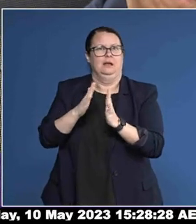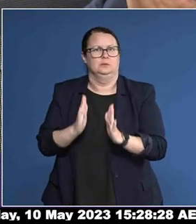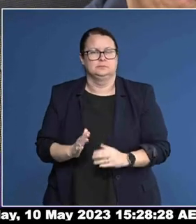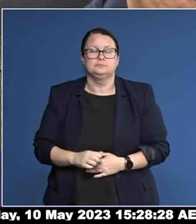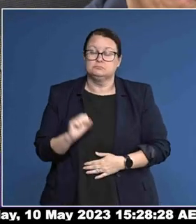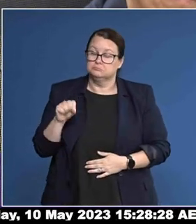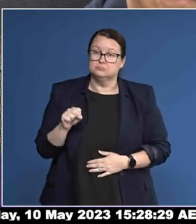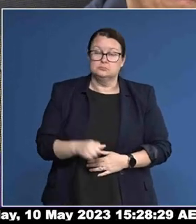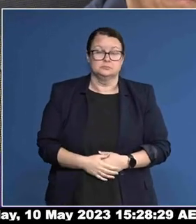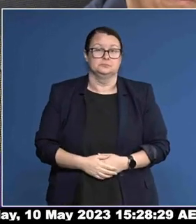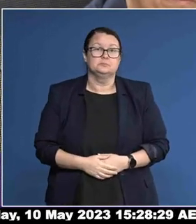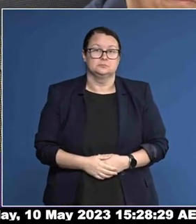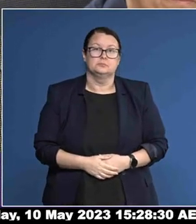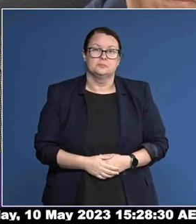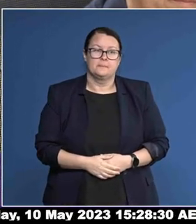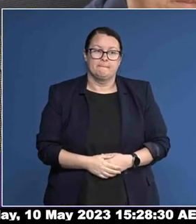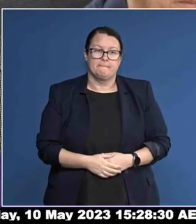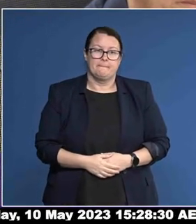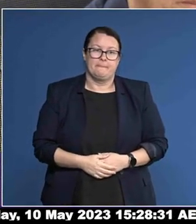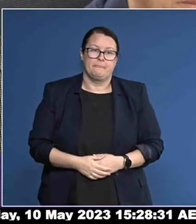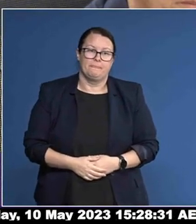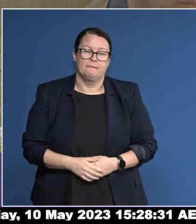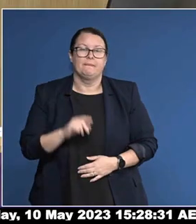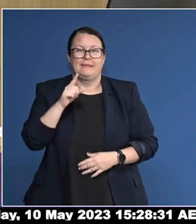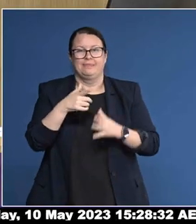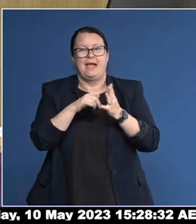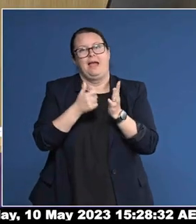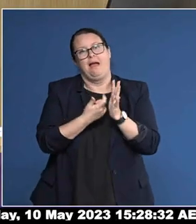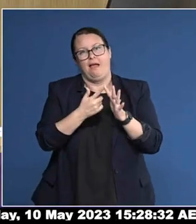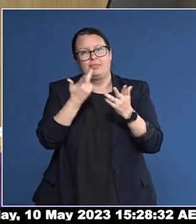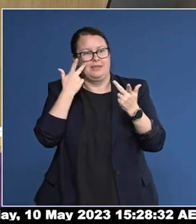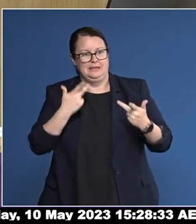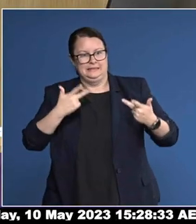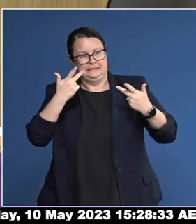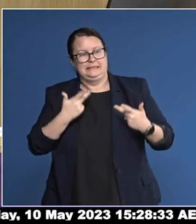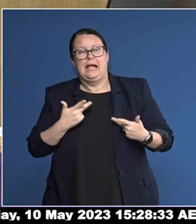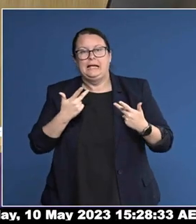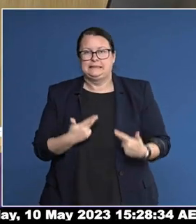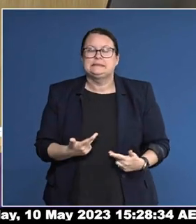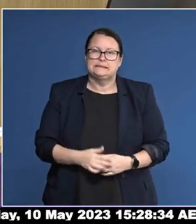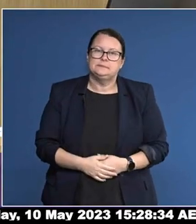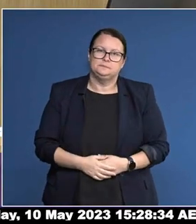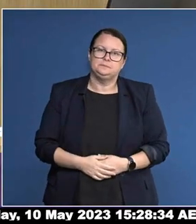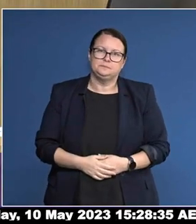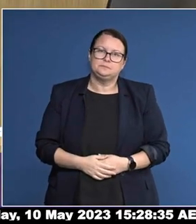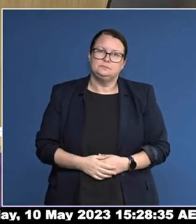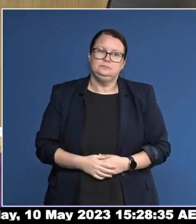And those are the indicators and some of the indicators that we do expect staff to then